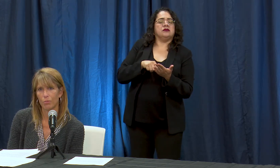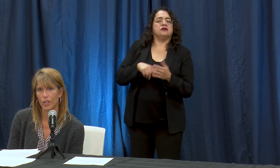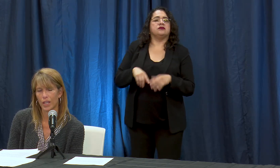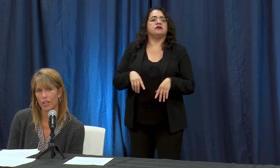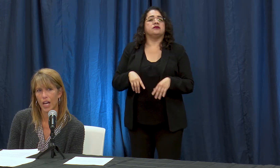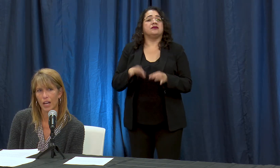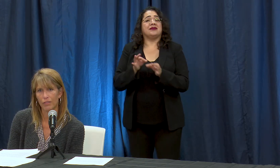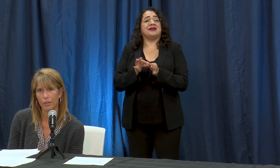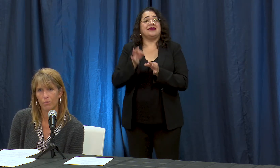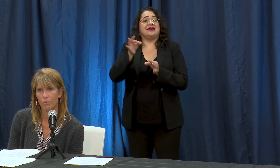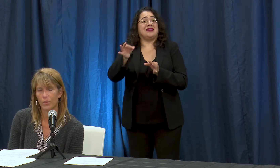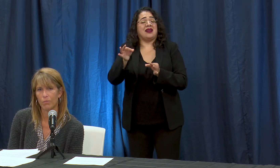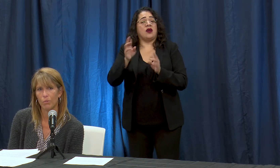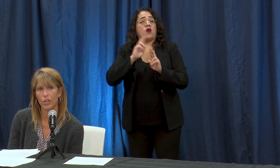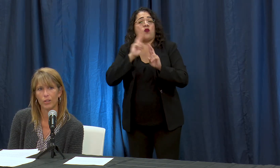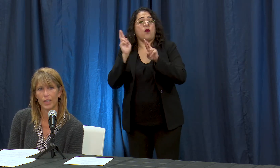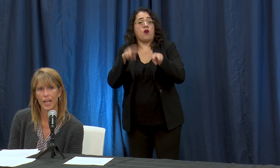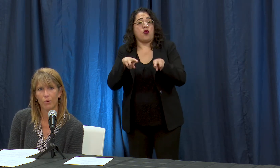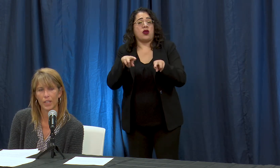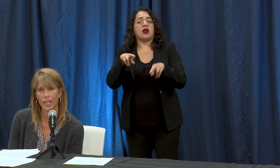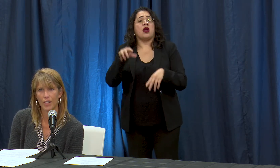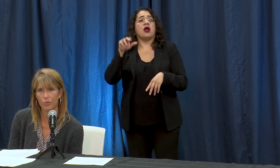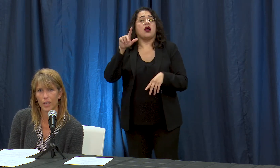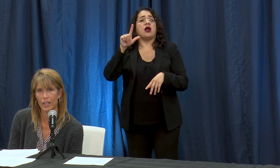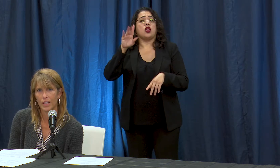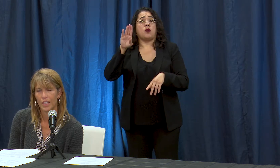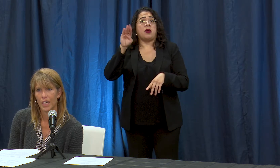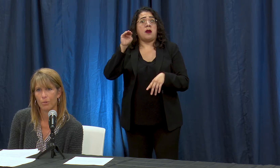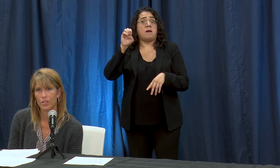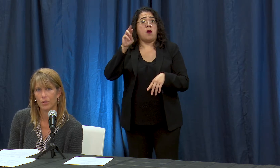reporting they were not all from Memorial. We had one case where a person